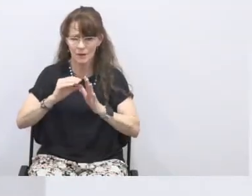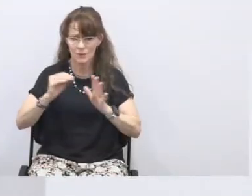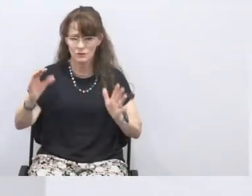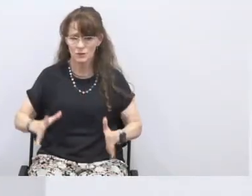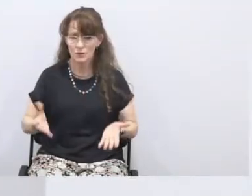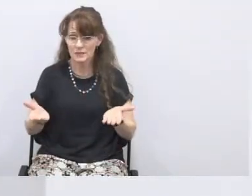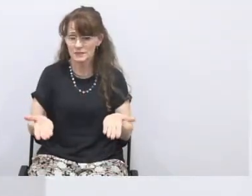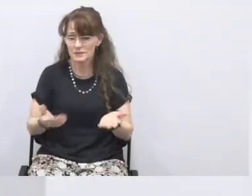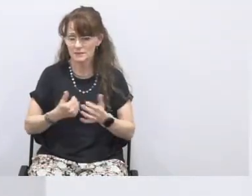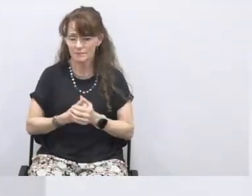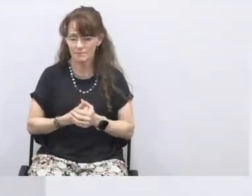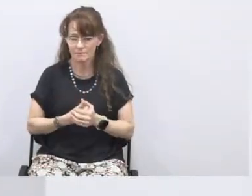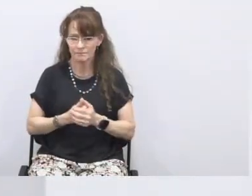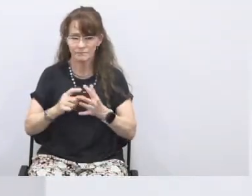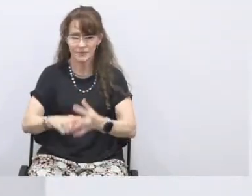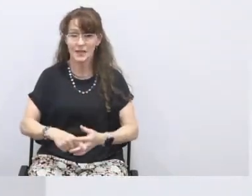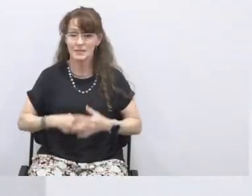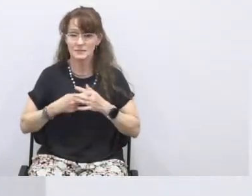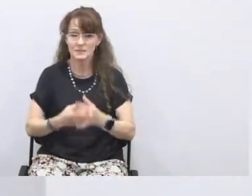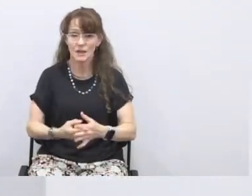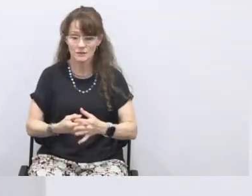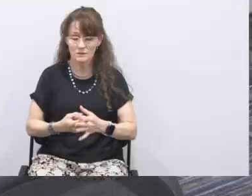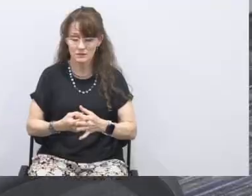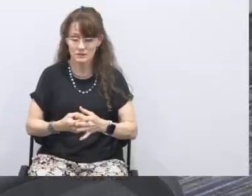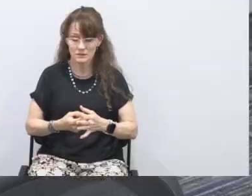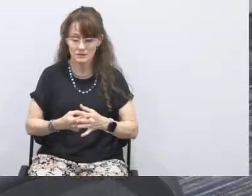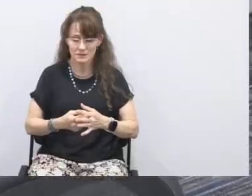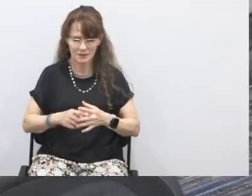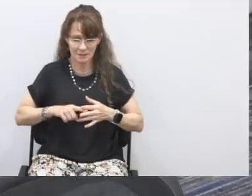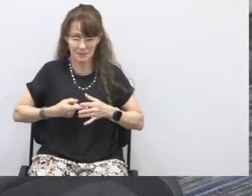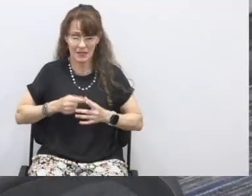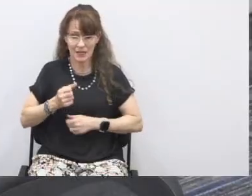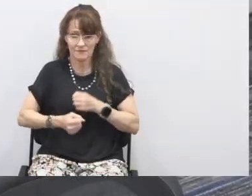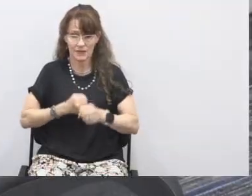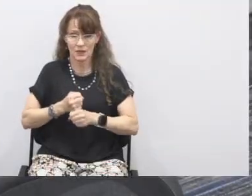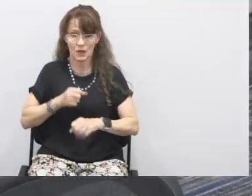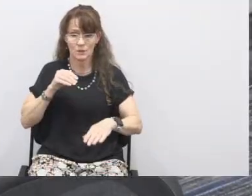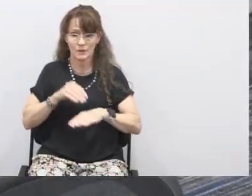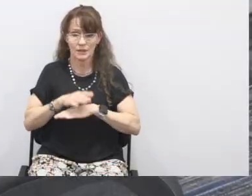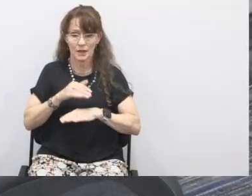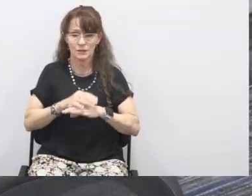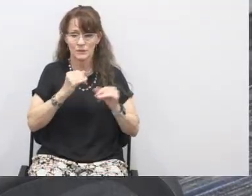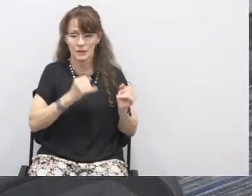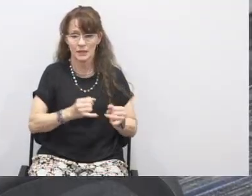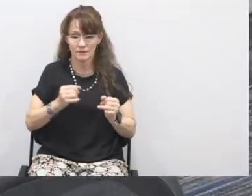So it starts out in the beginning of the year when counselors typically in individual classrooms